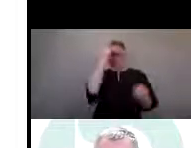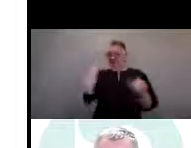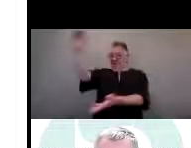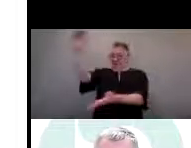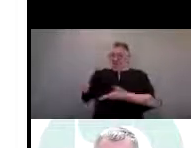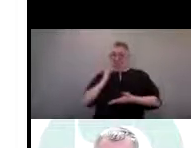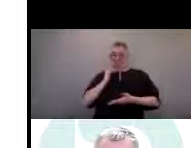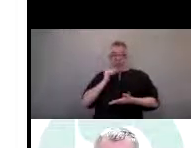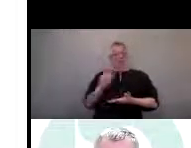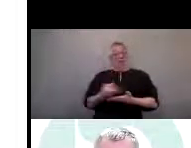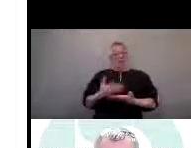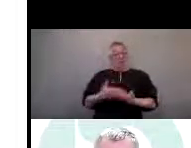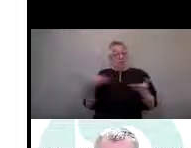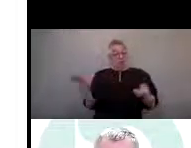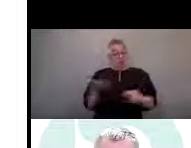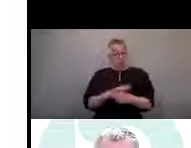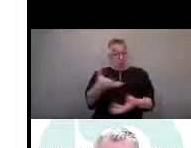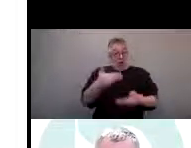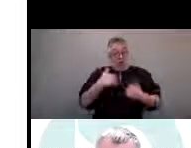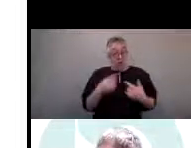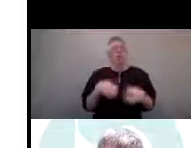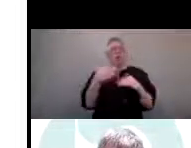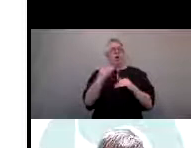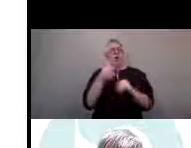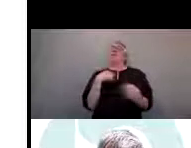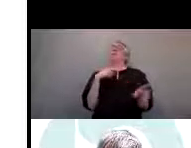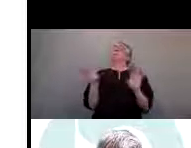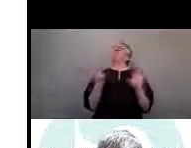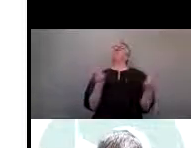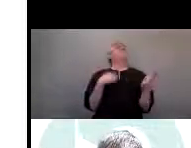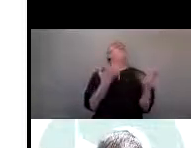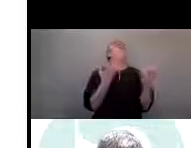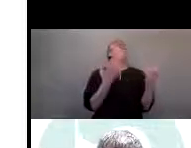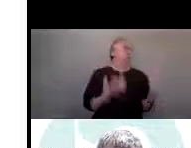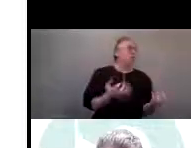path, or if you prefer to stay with your hearing aids